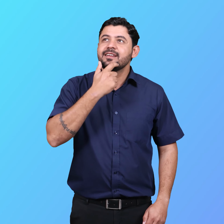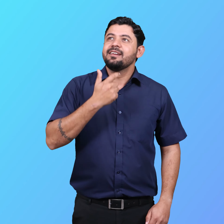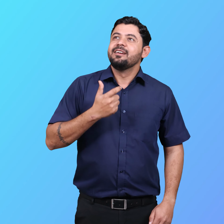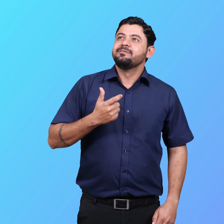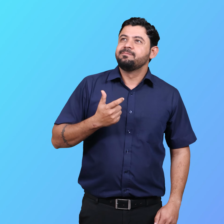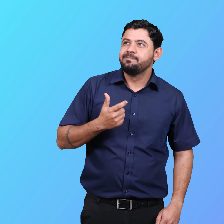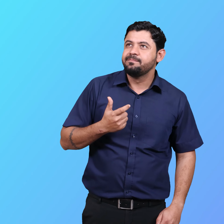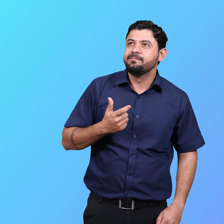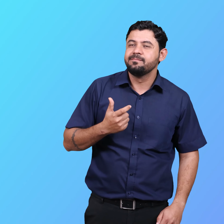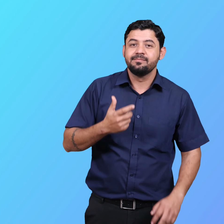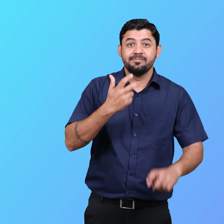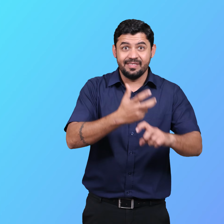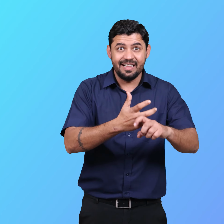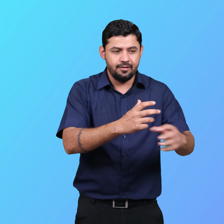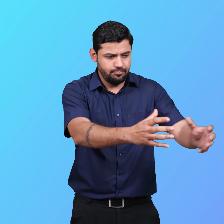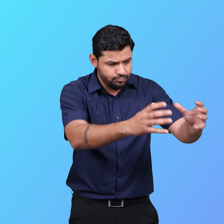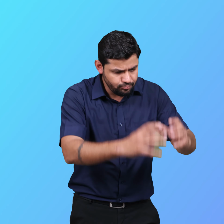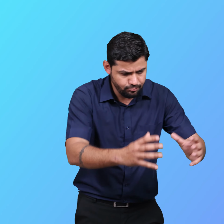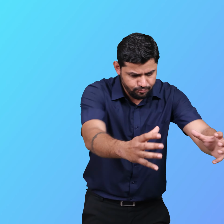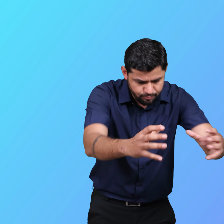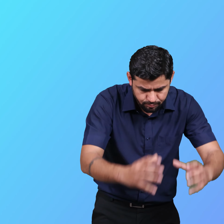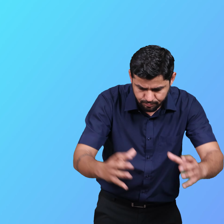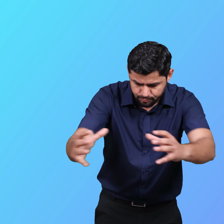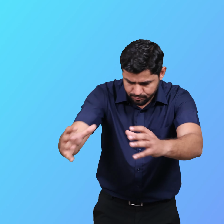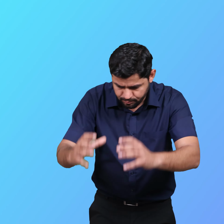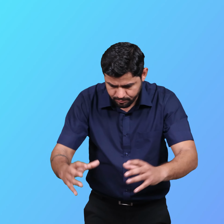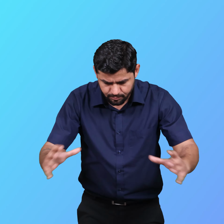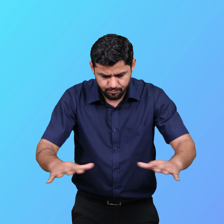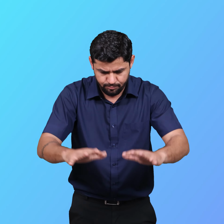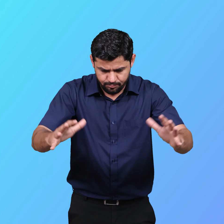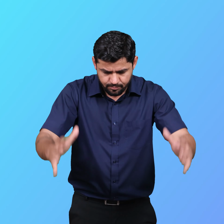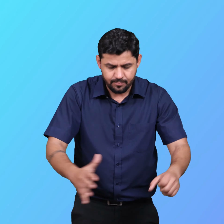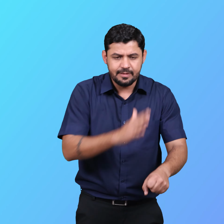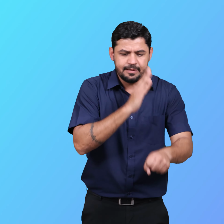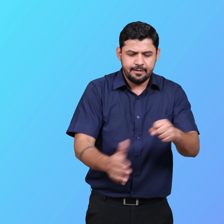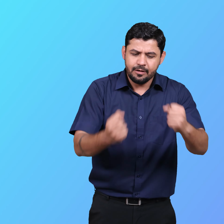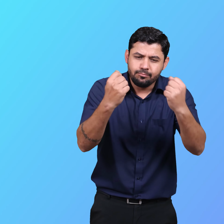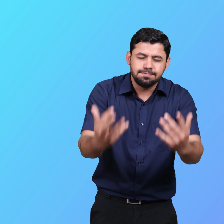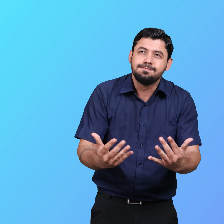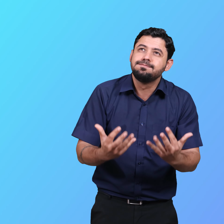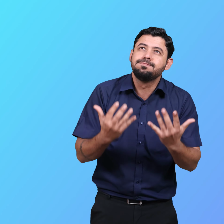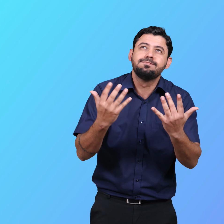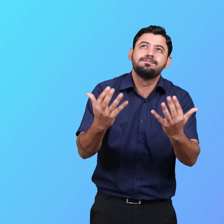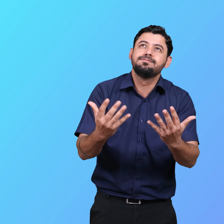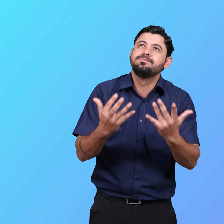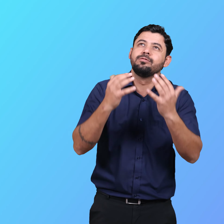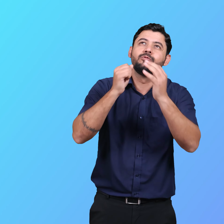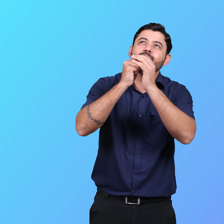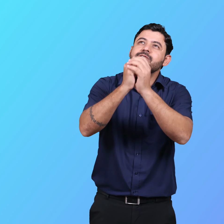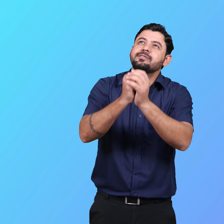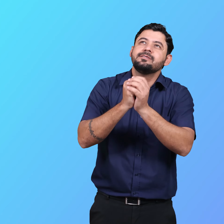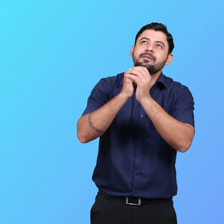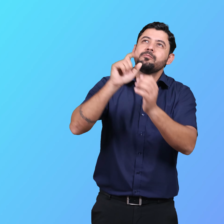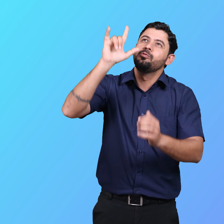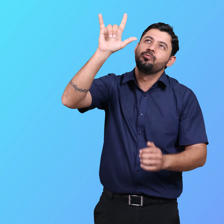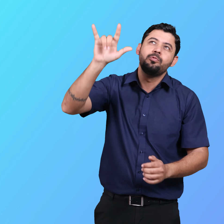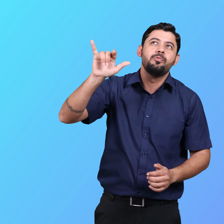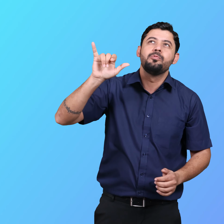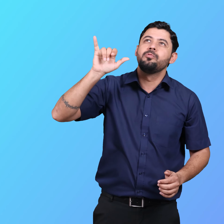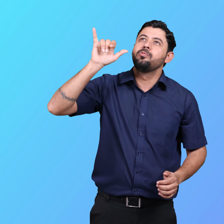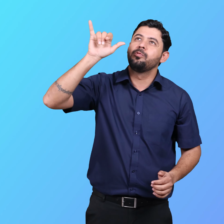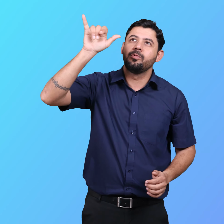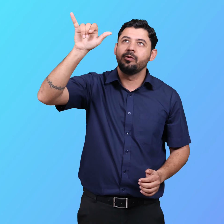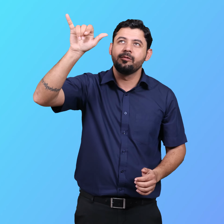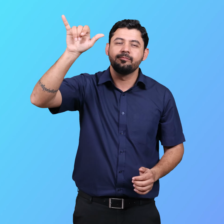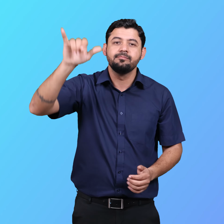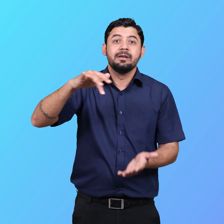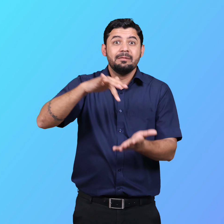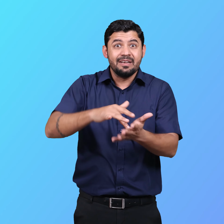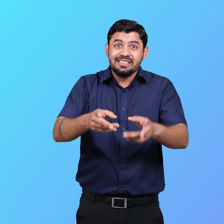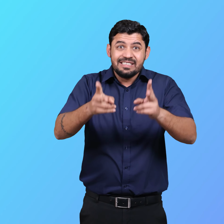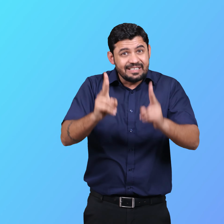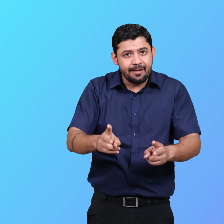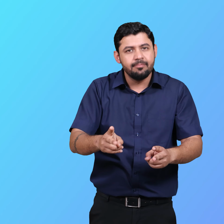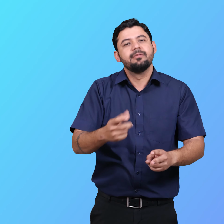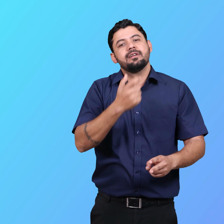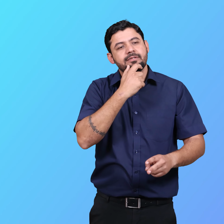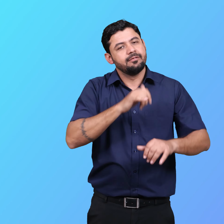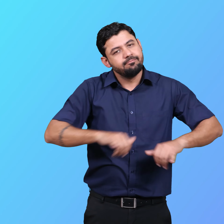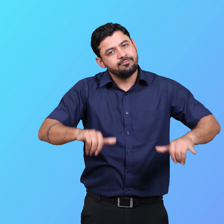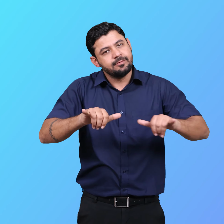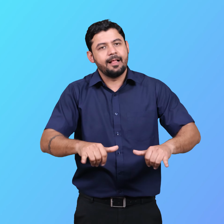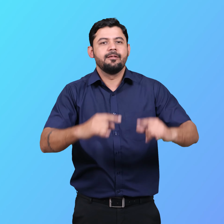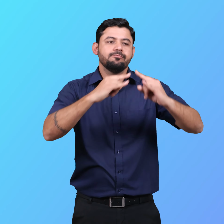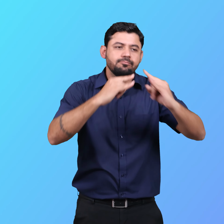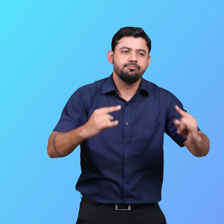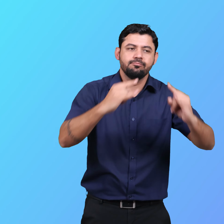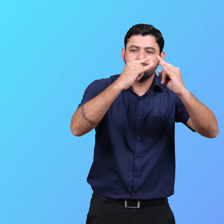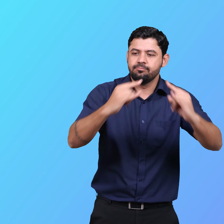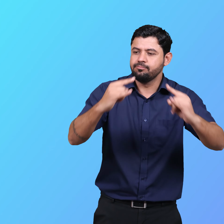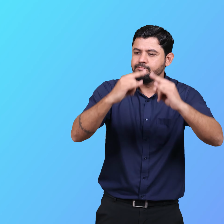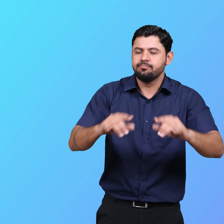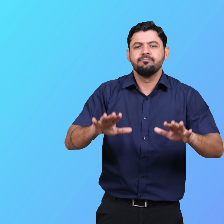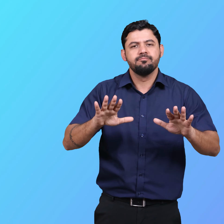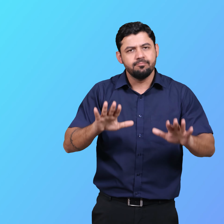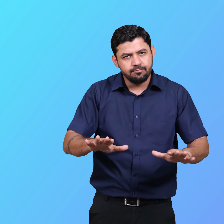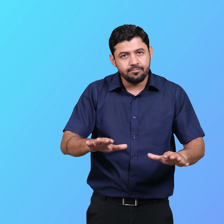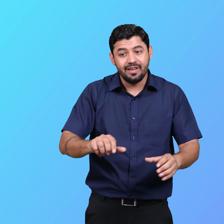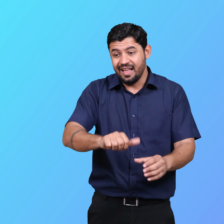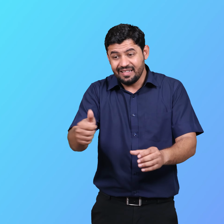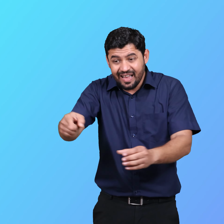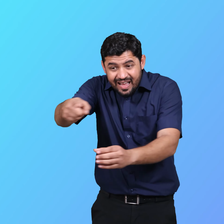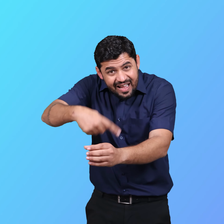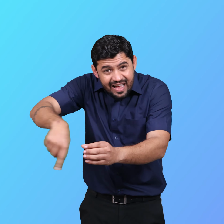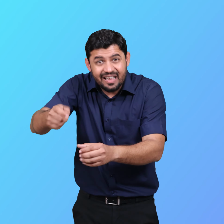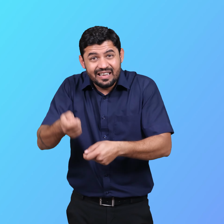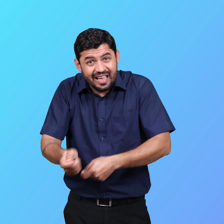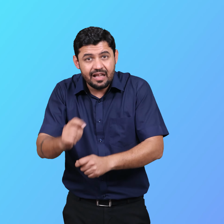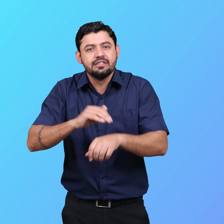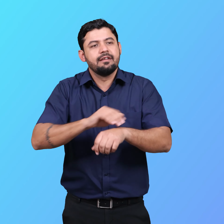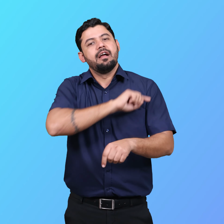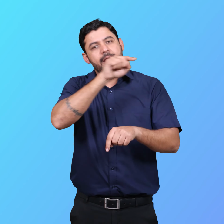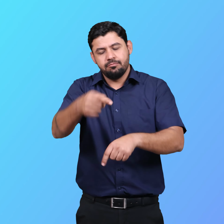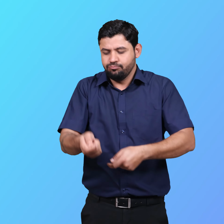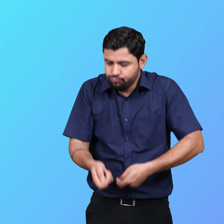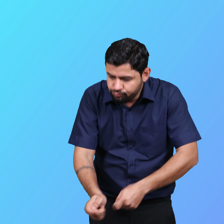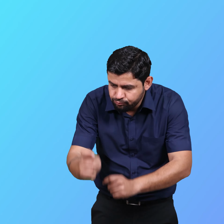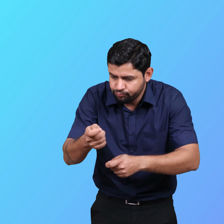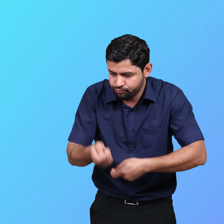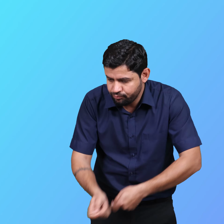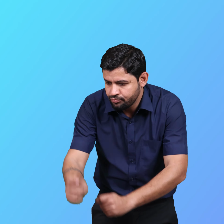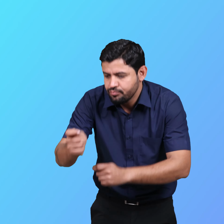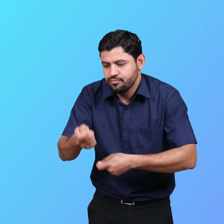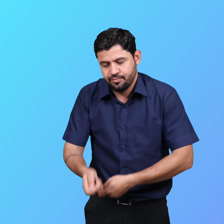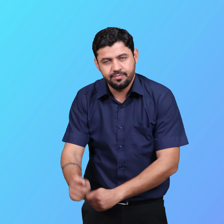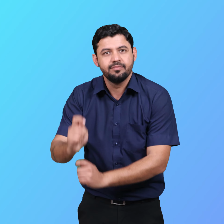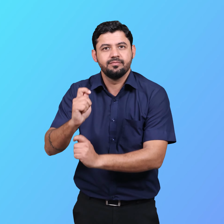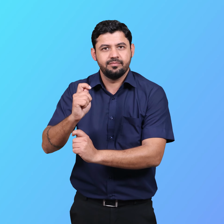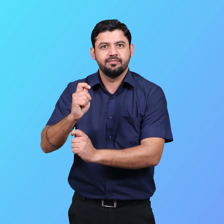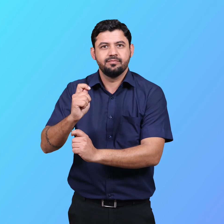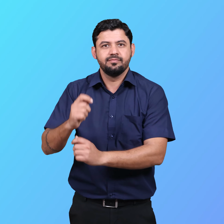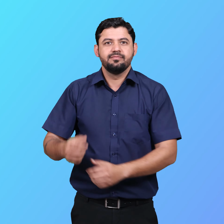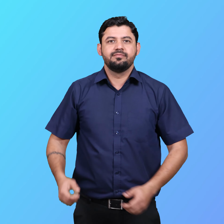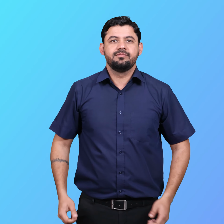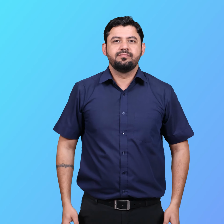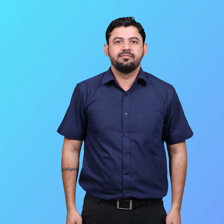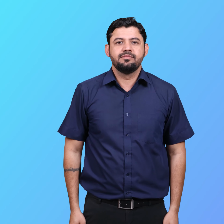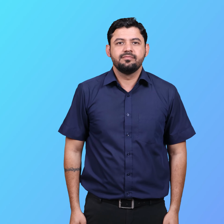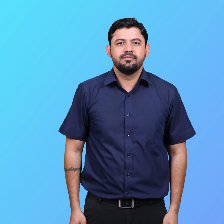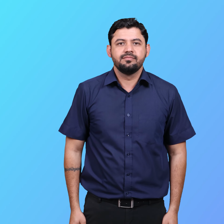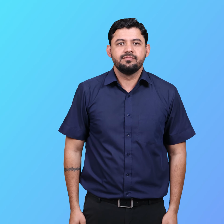Then Isaac built an altar there and worshipped the LORD. He set up camp in that place, and his servants dug a well.